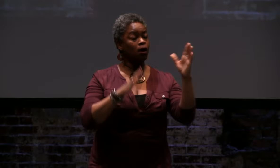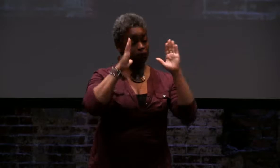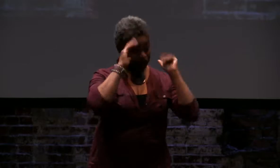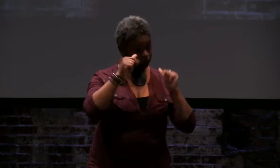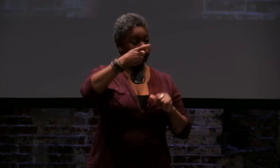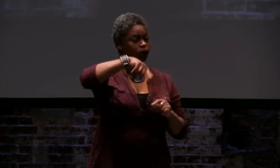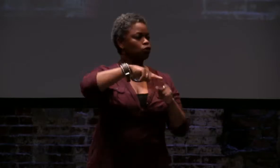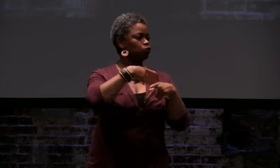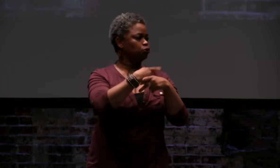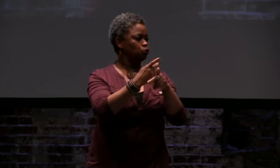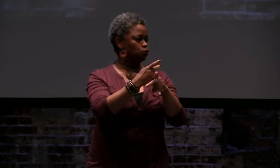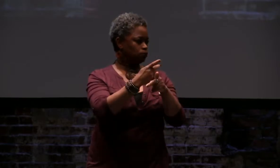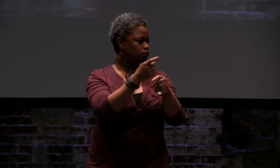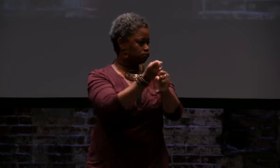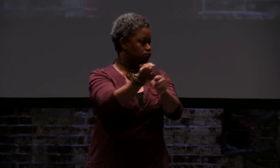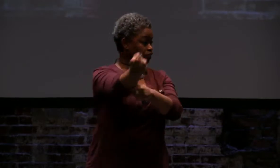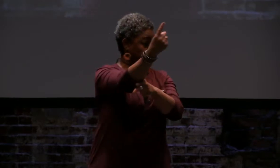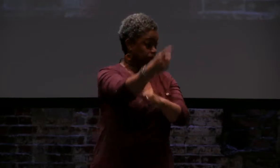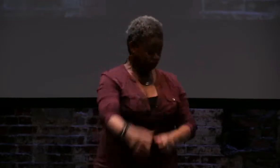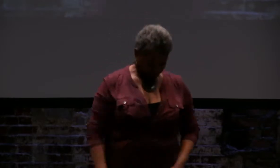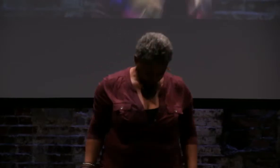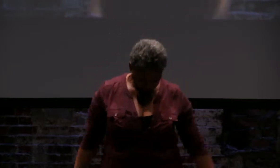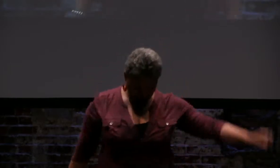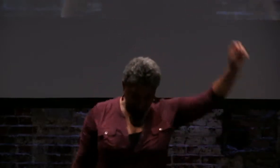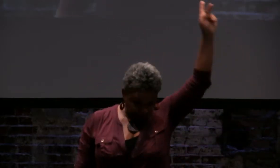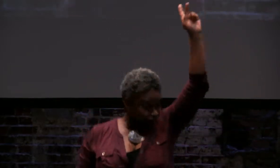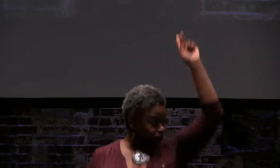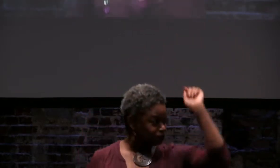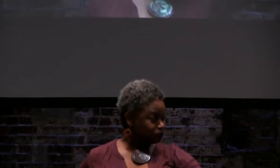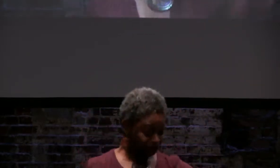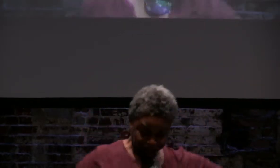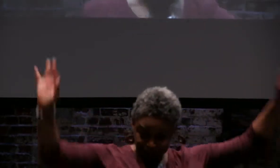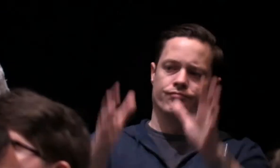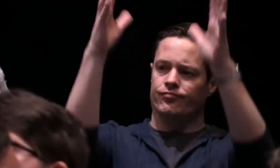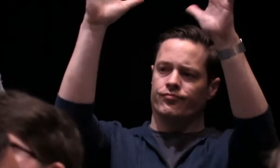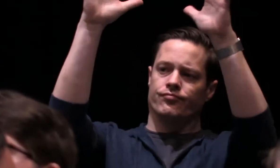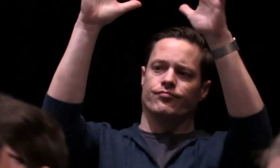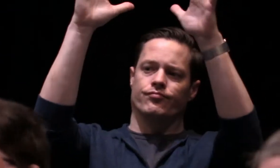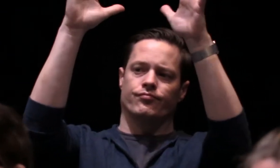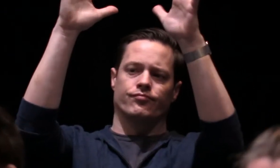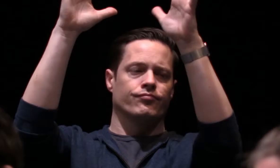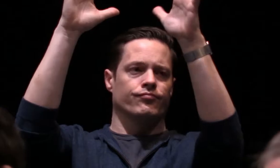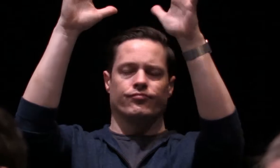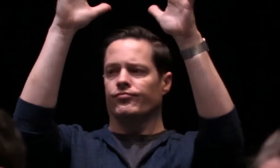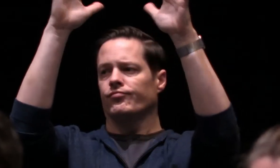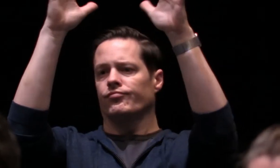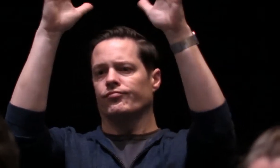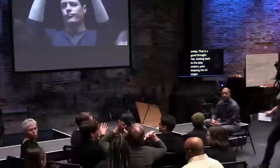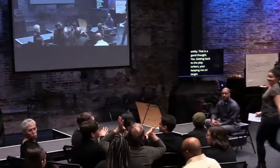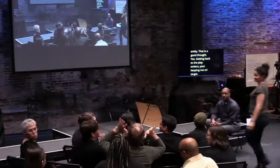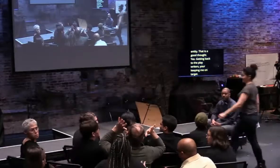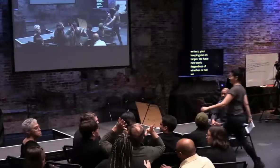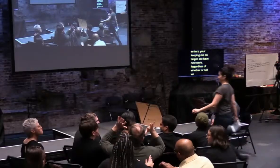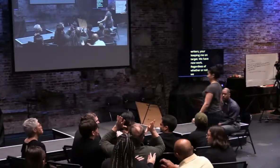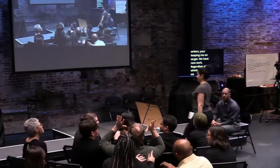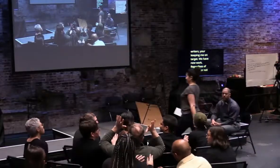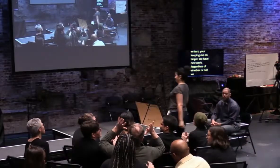We have new work. Regardless of whether or not we have a deaf theater company to produce this work or not does not matter